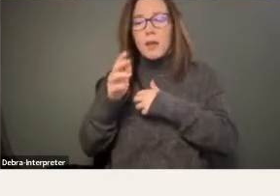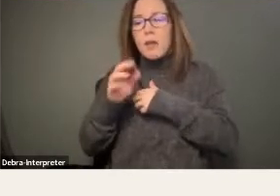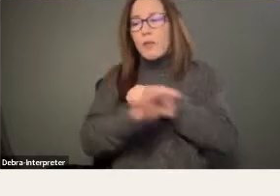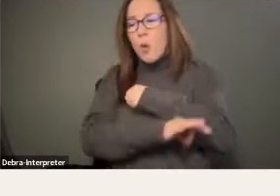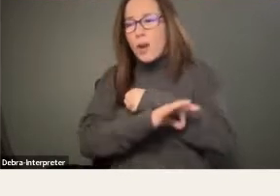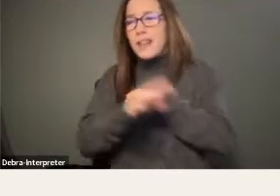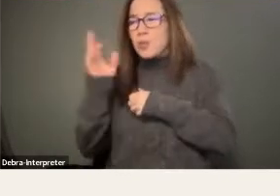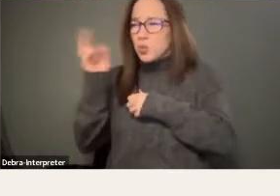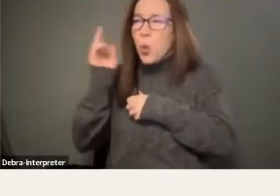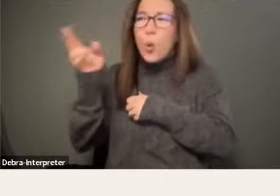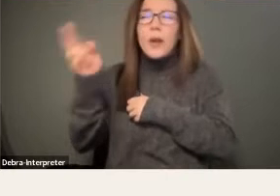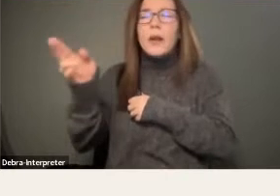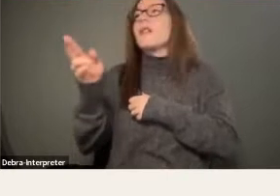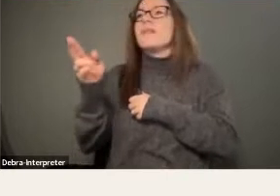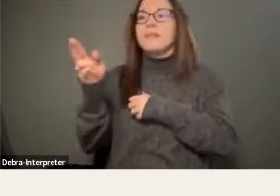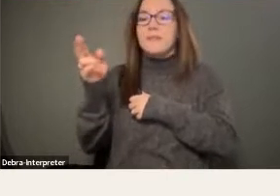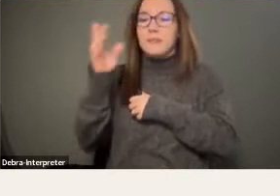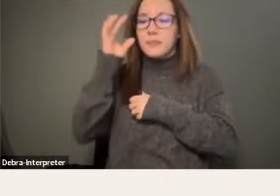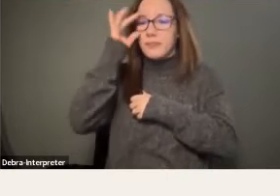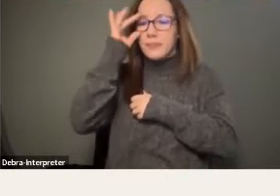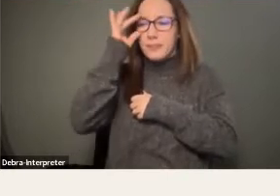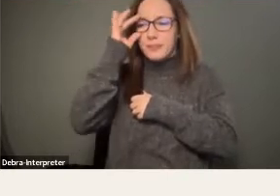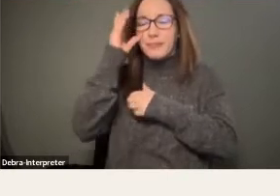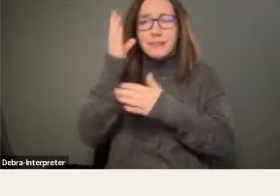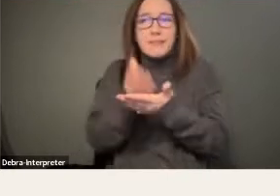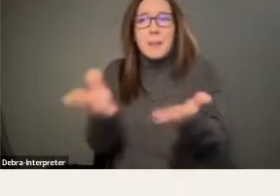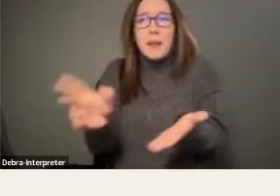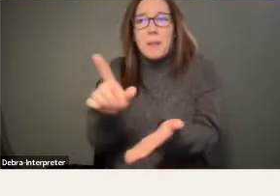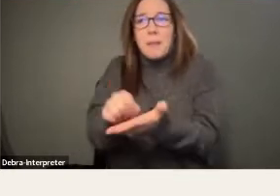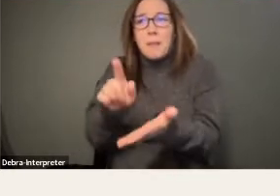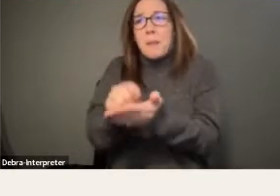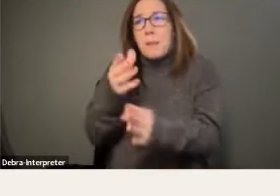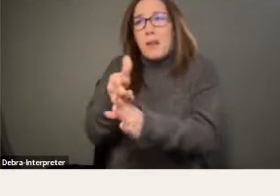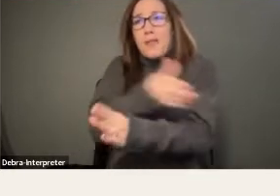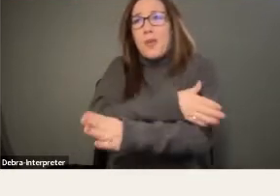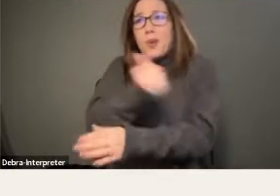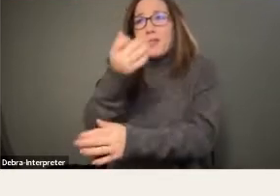foreign or historic materials or older government